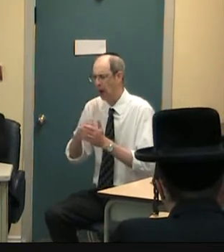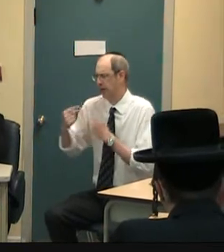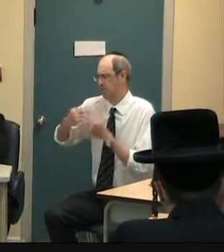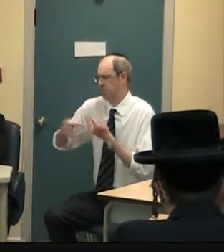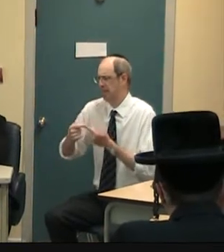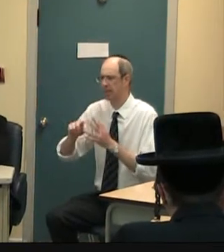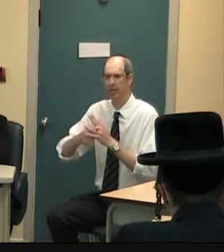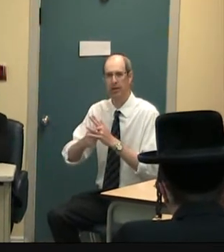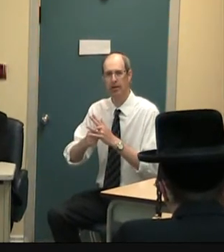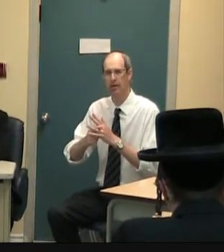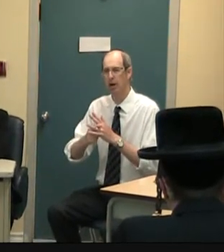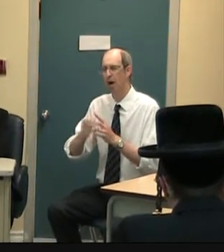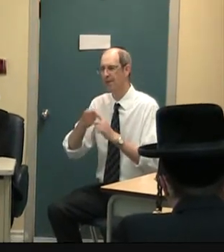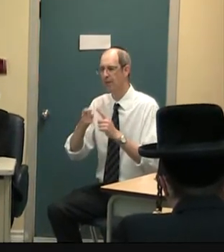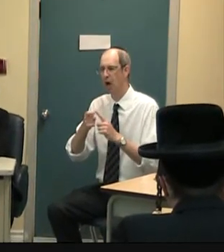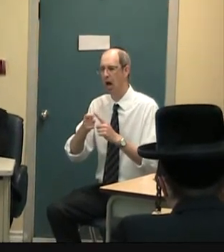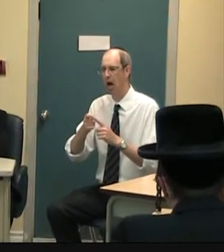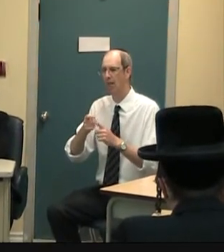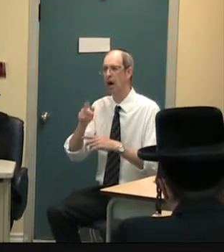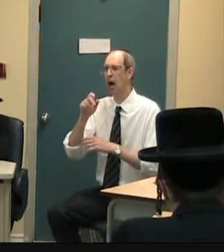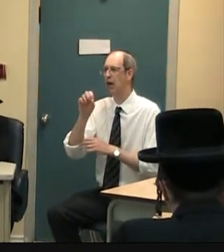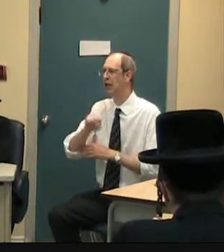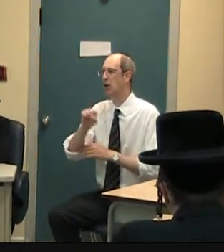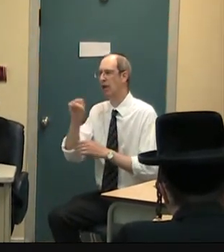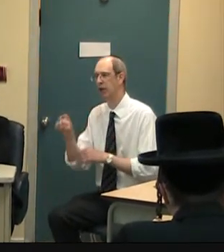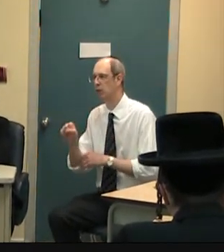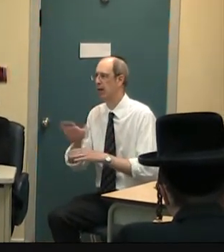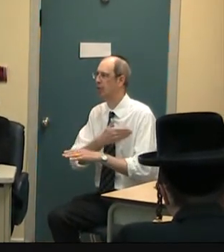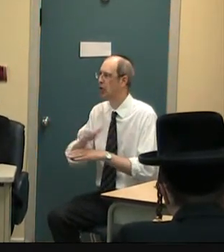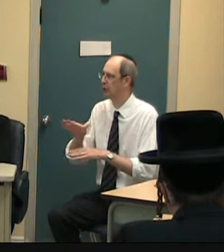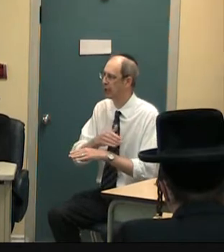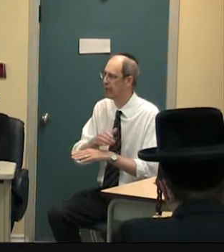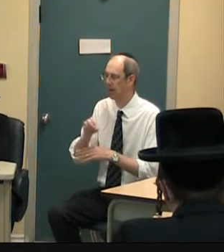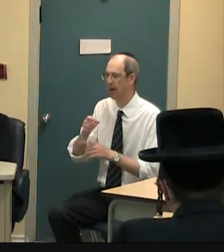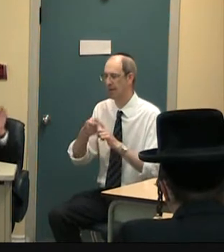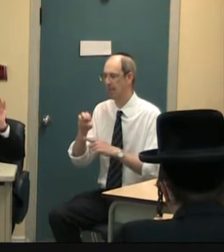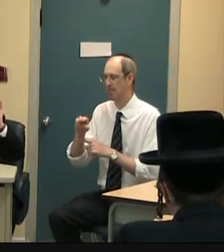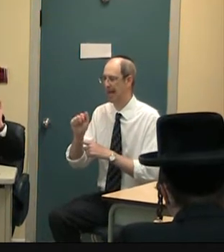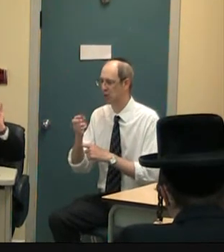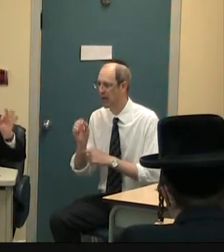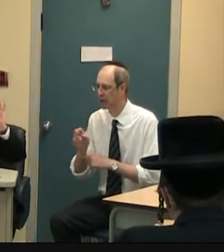He goes back to a shira shira a med mission she resumed but the marriage goes ahead and tells you that i punish bar before